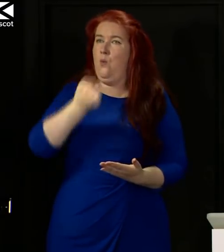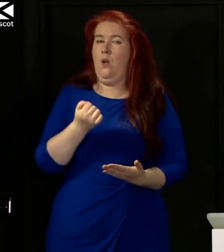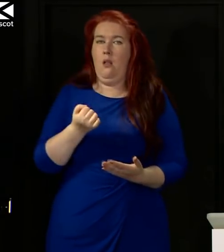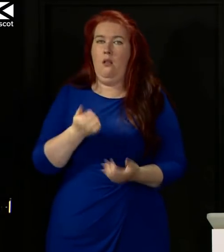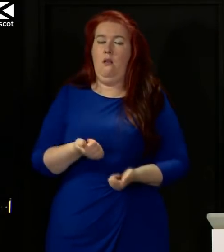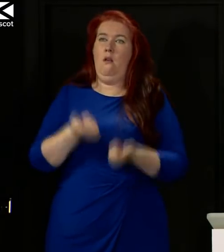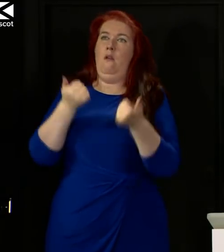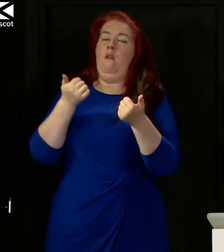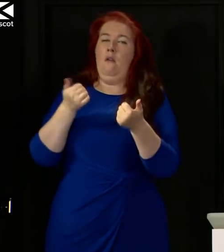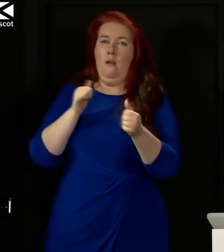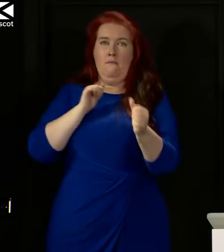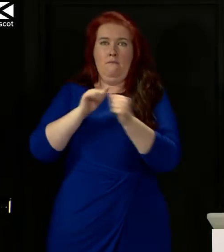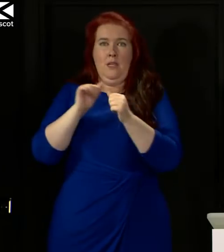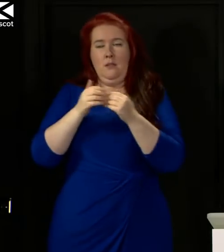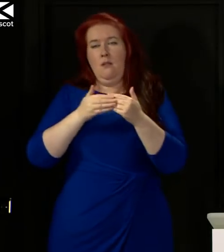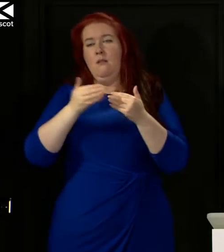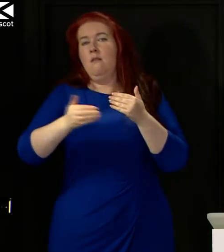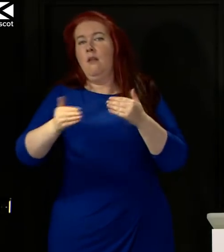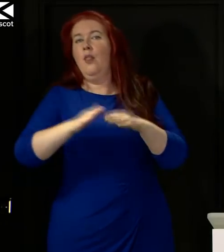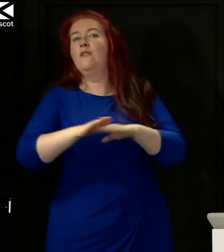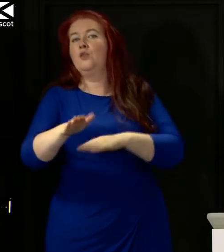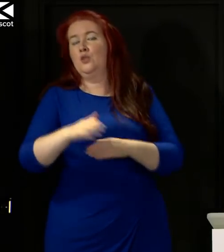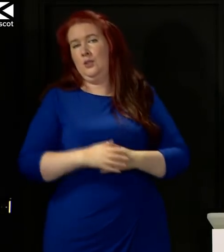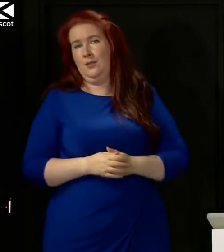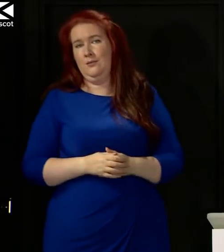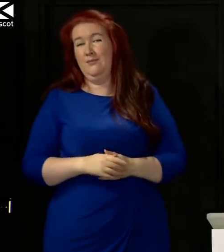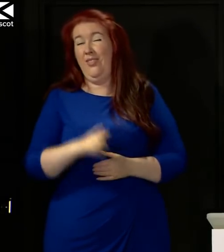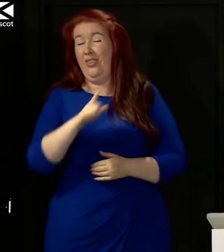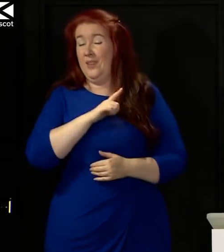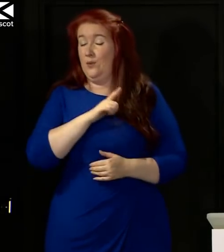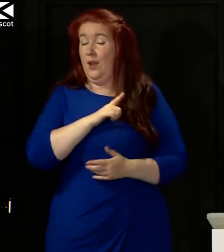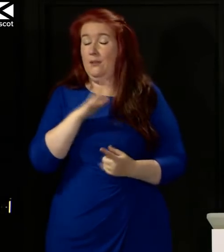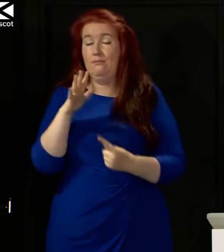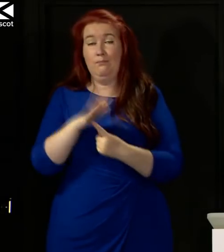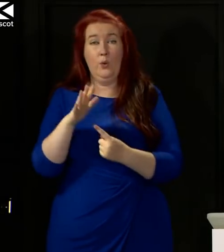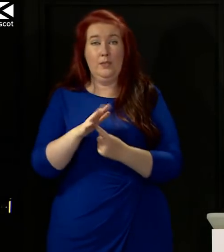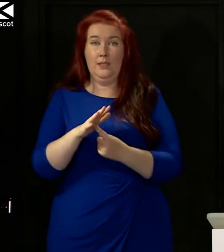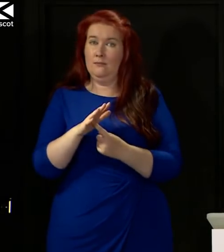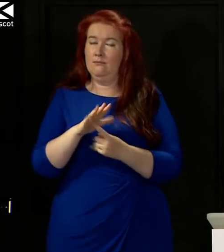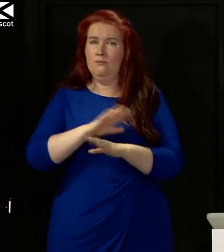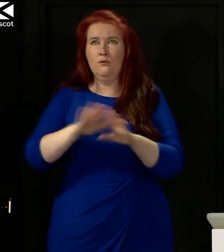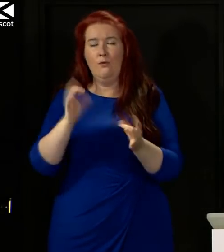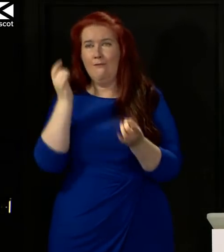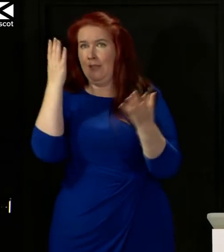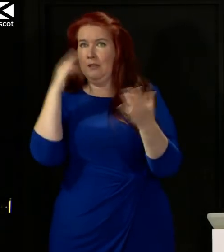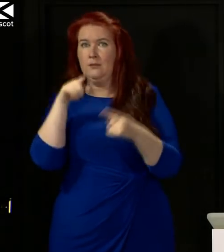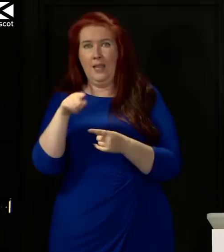in the future on this. And that is why it is important we don't lose sight of the plan